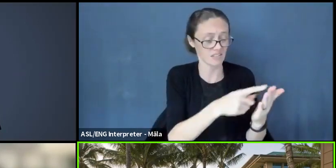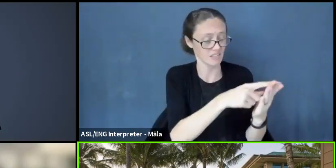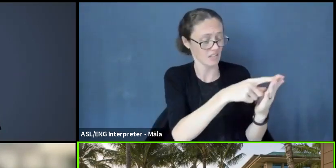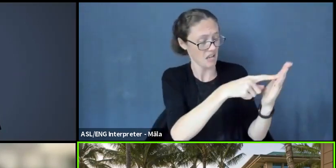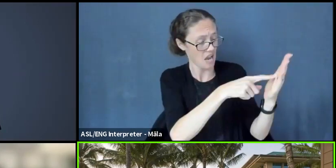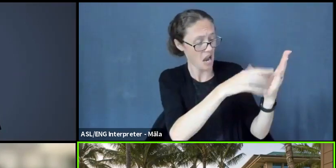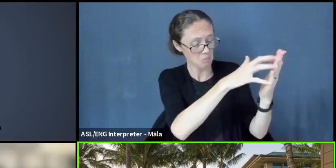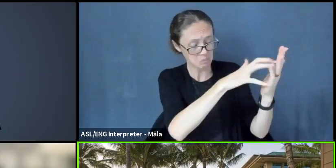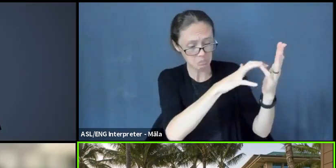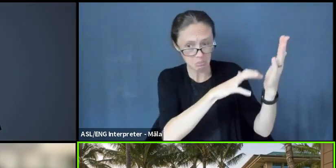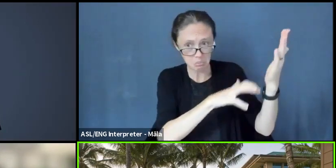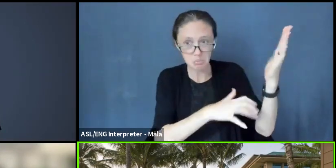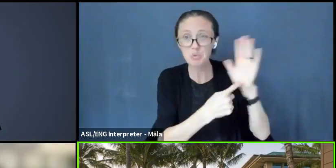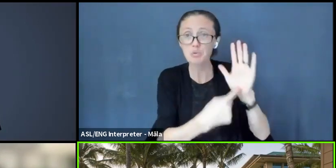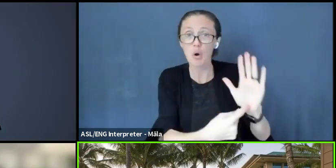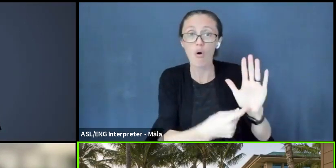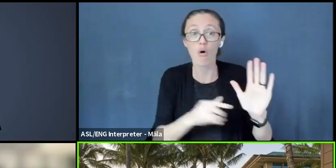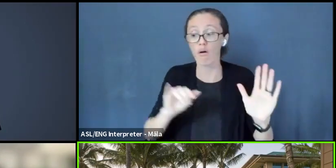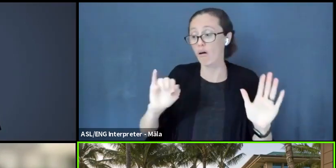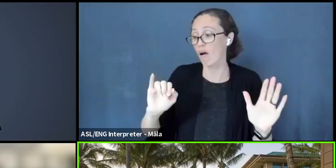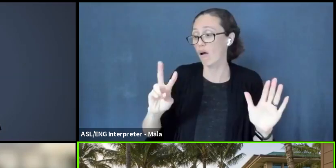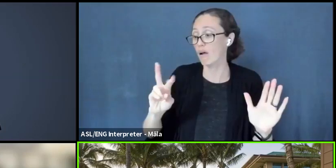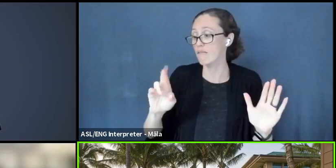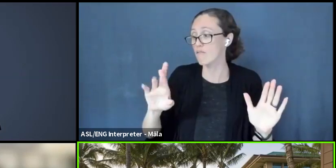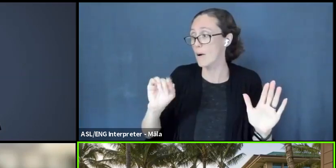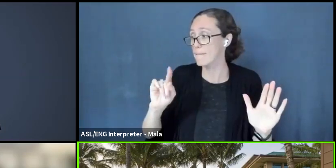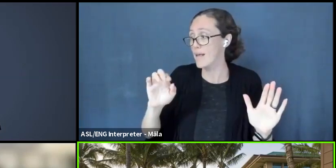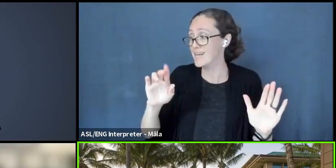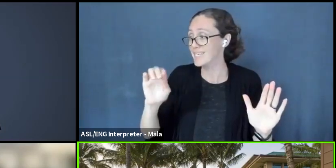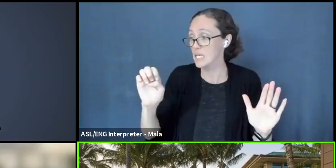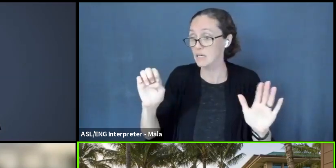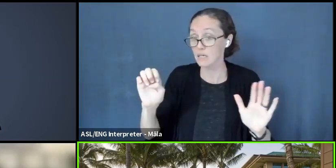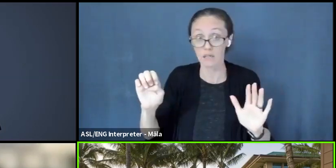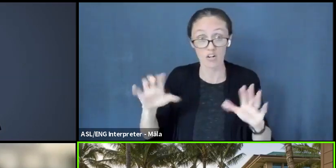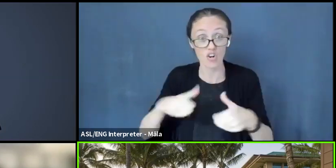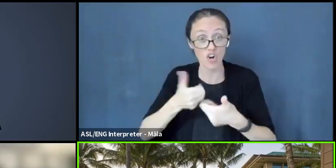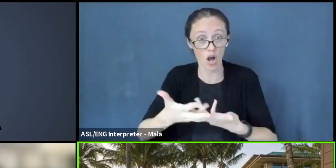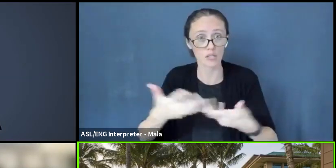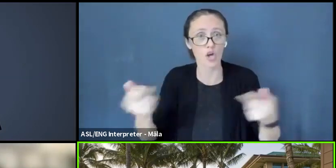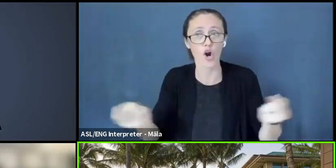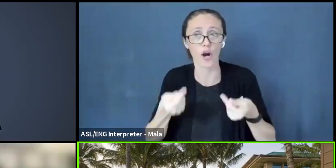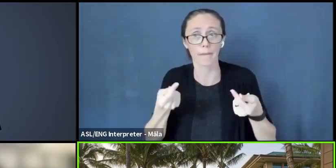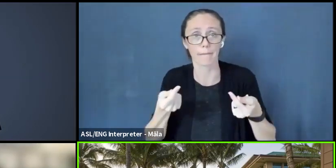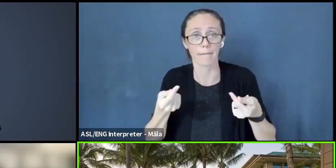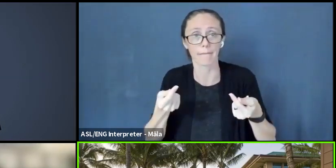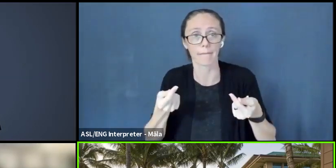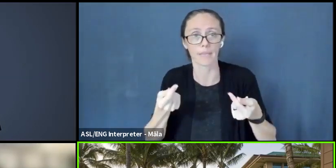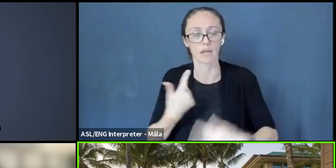So well, you know, in health care, should not be giving things that we know are definitely